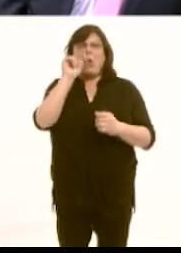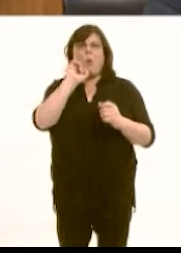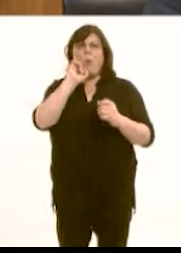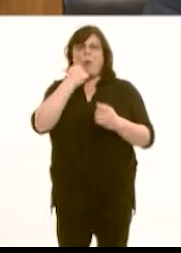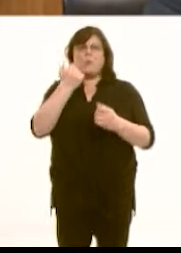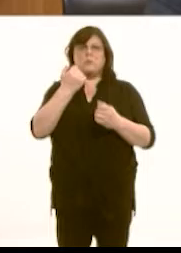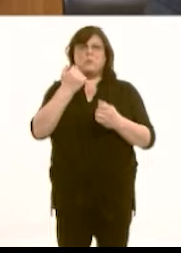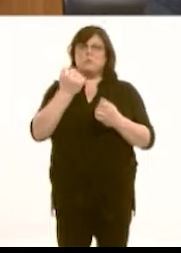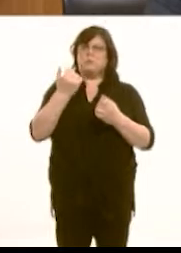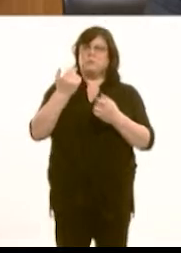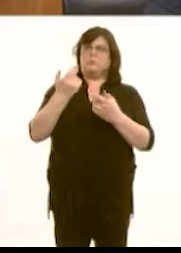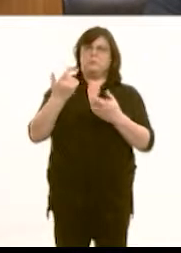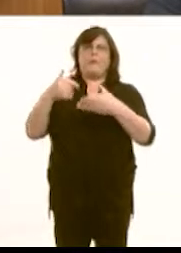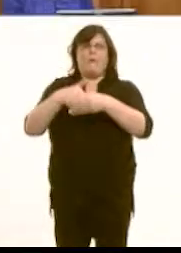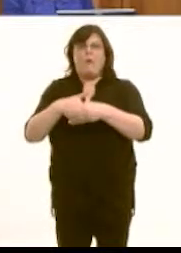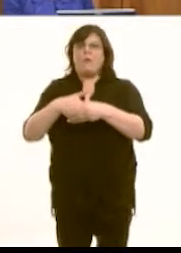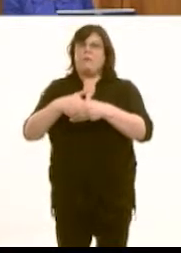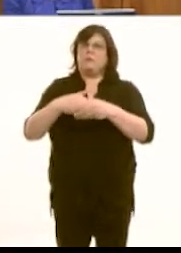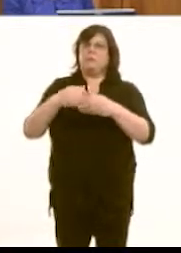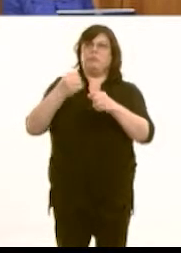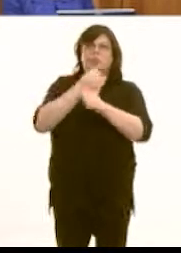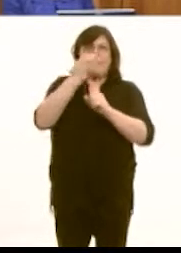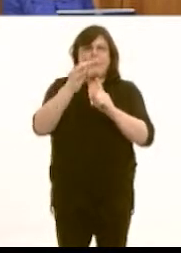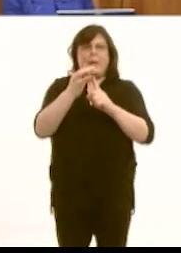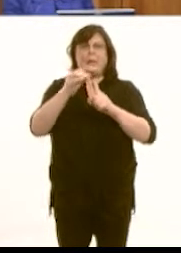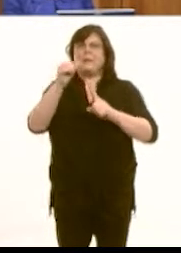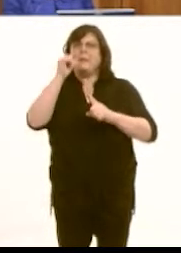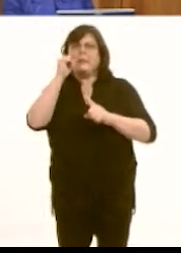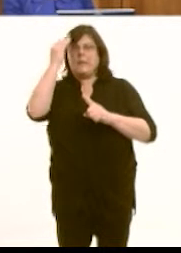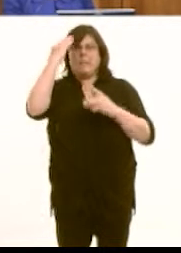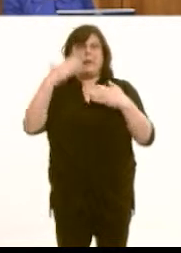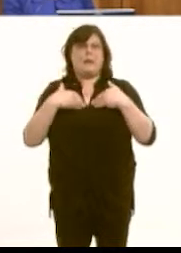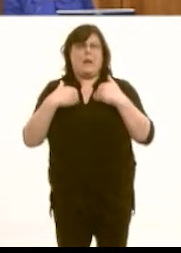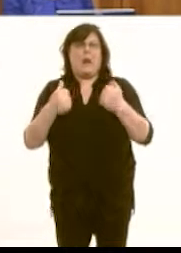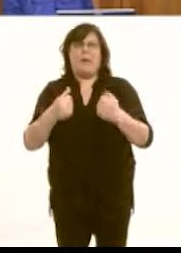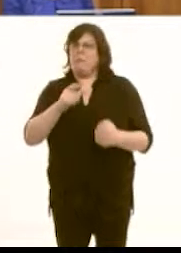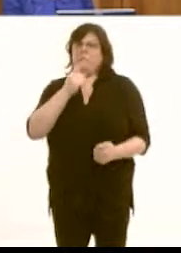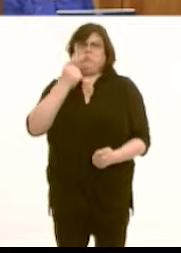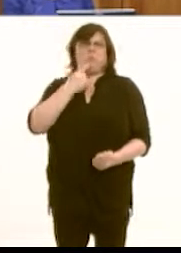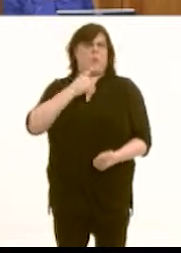to GPs, to dentistsówell, ëWhy not?í would be the question that Iím sure the public would ask.